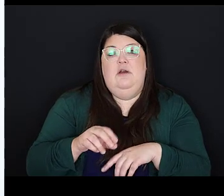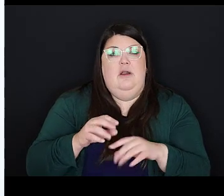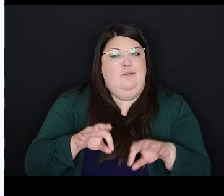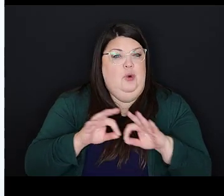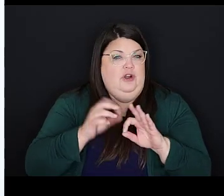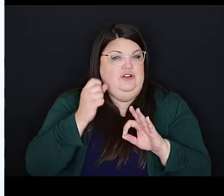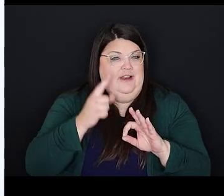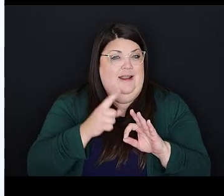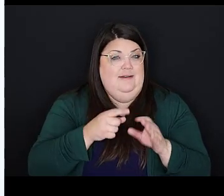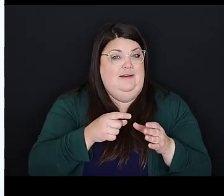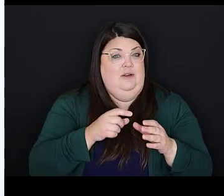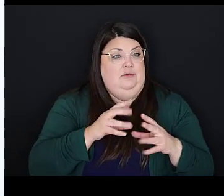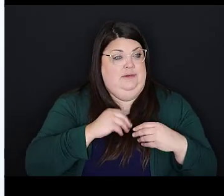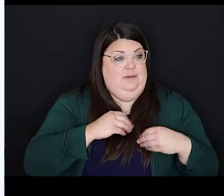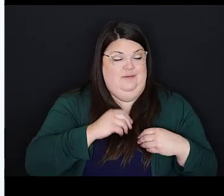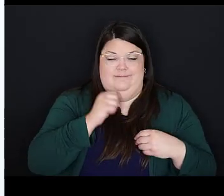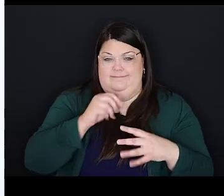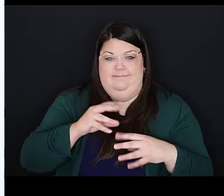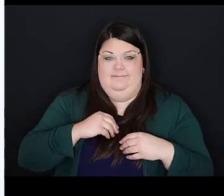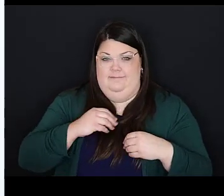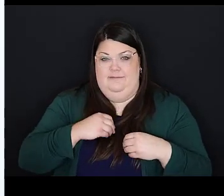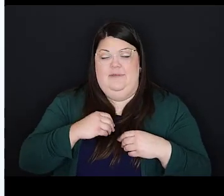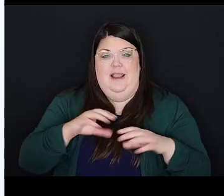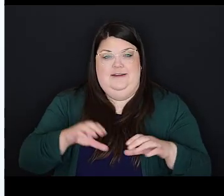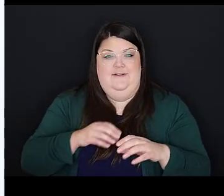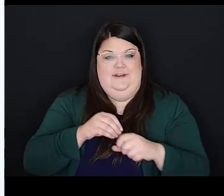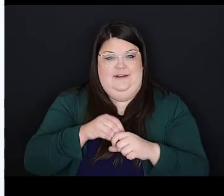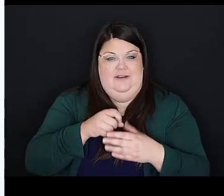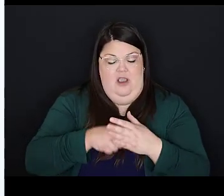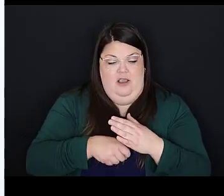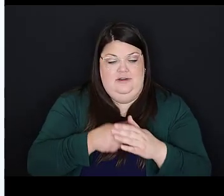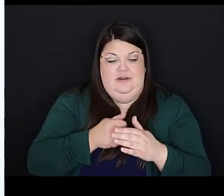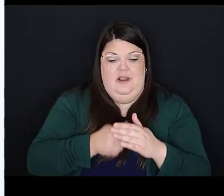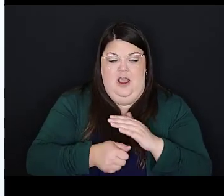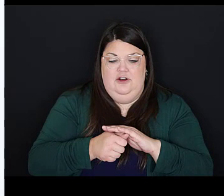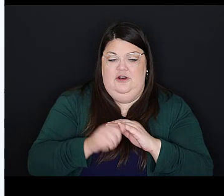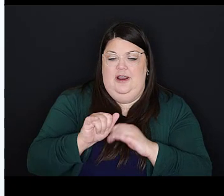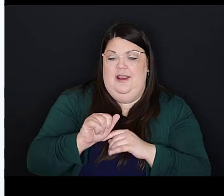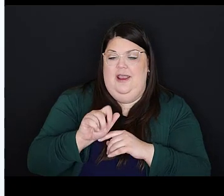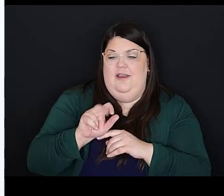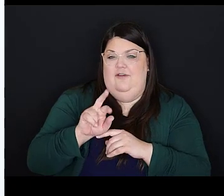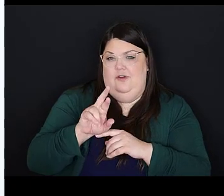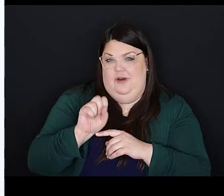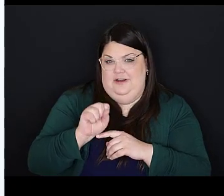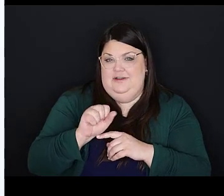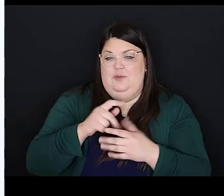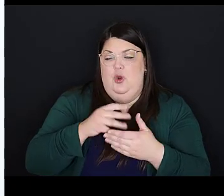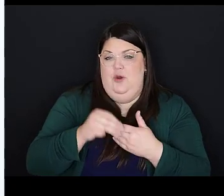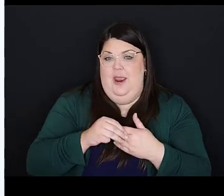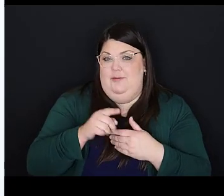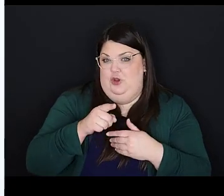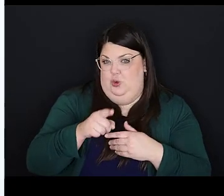unallowable activities and costs under the AIVRS program for which you are applying.